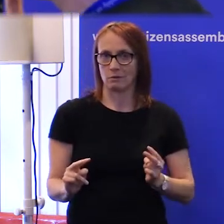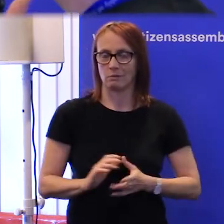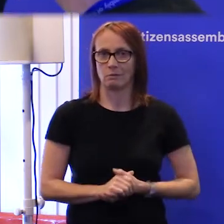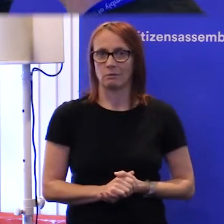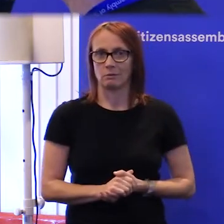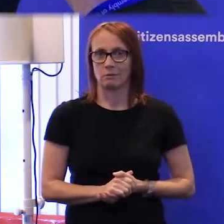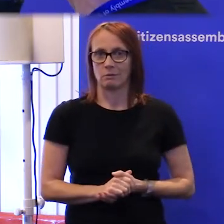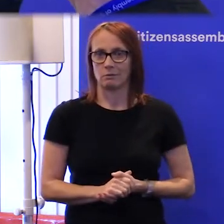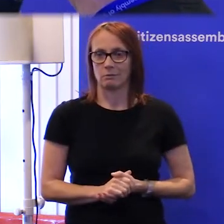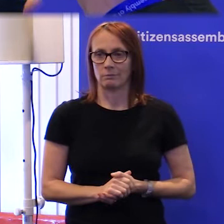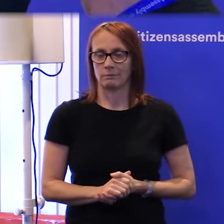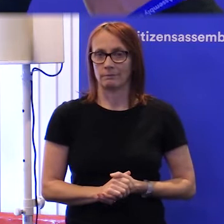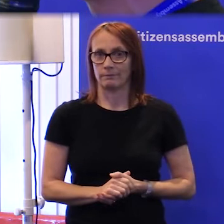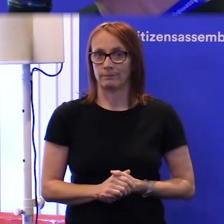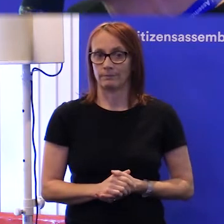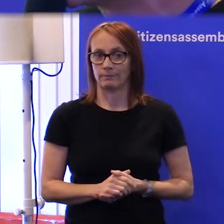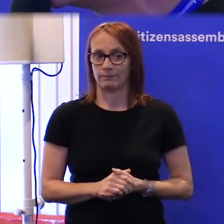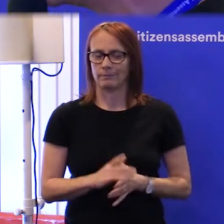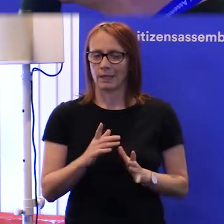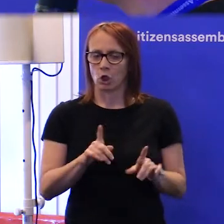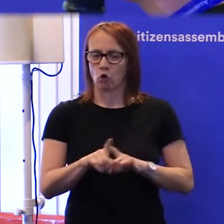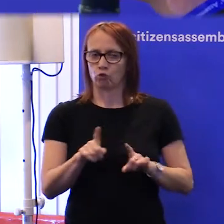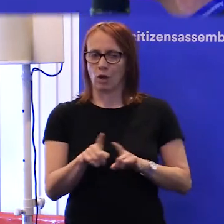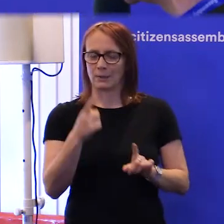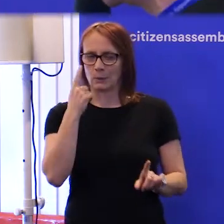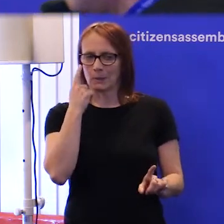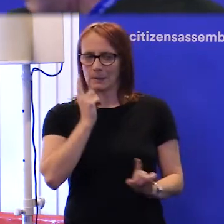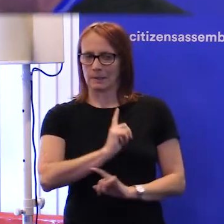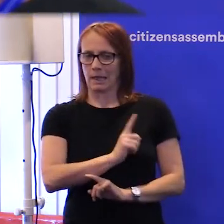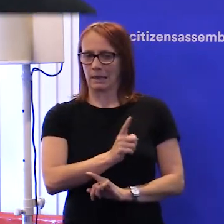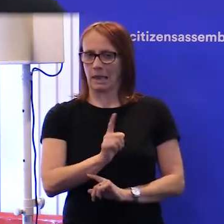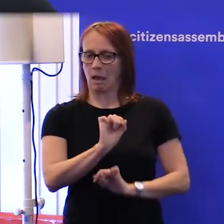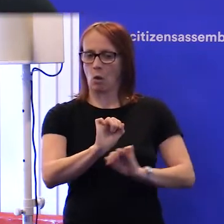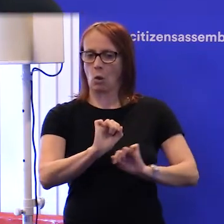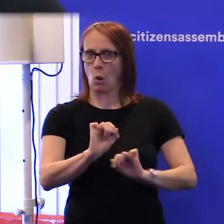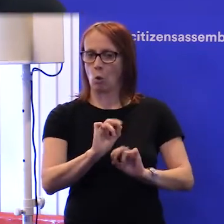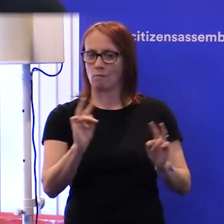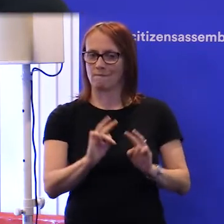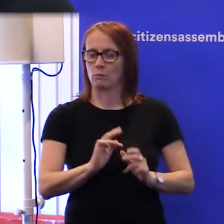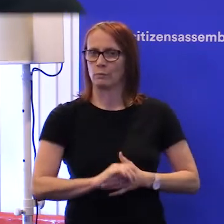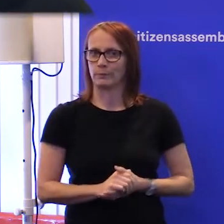you need to be aware of that and if you're not you know just try to get a little bit more understanding about it it's always a good thing